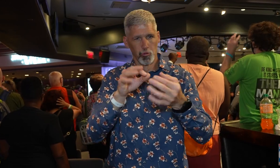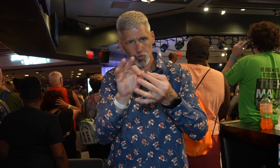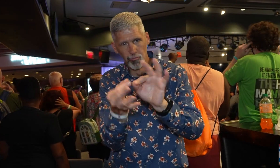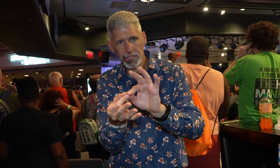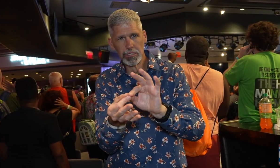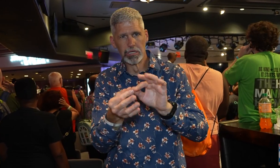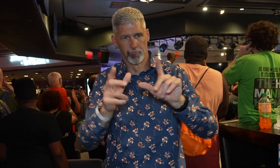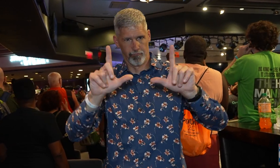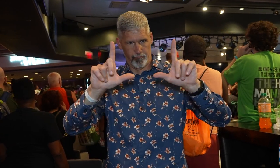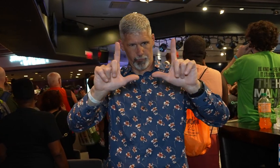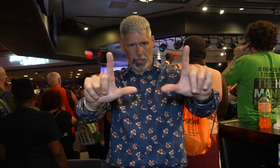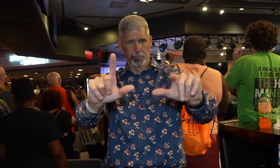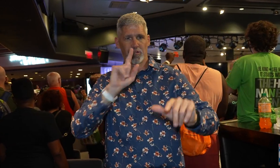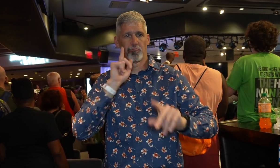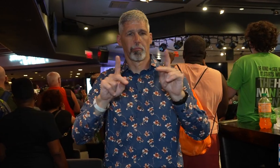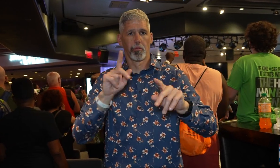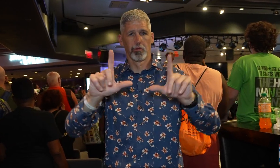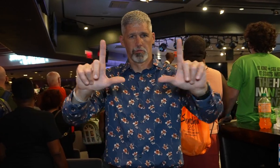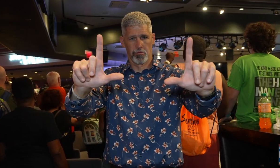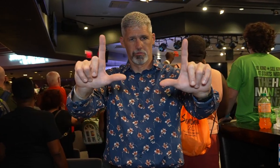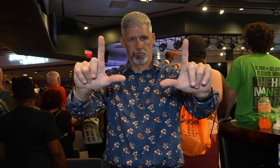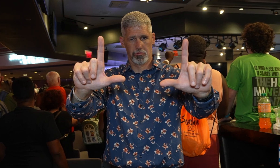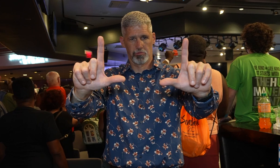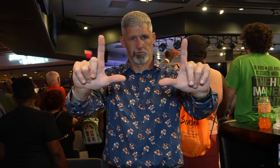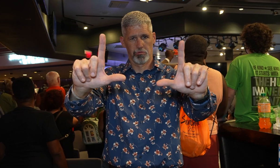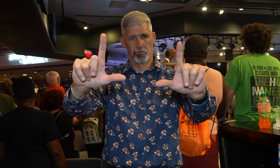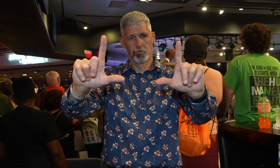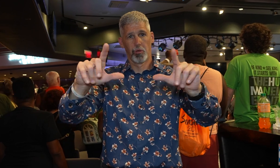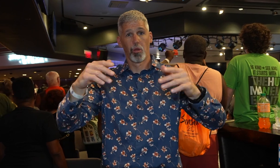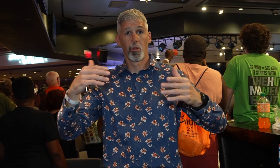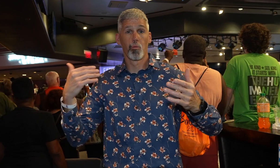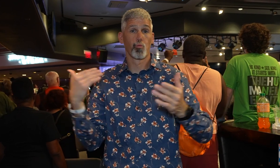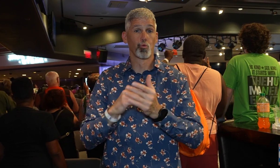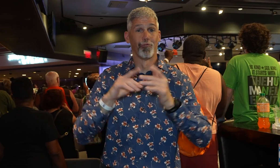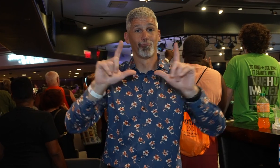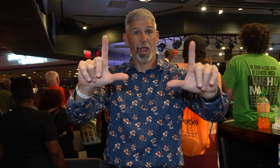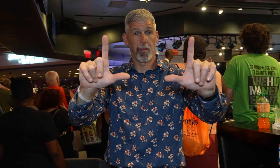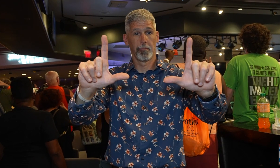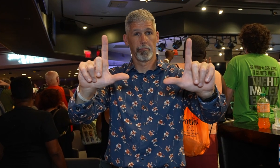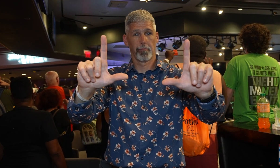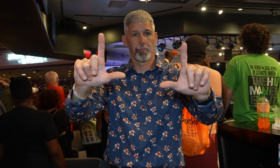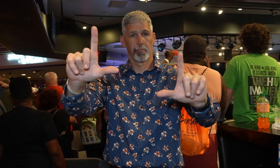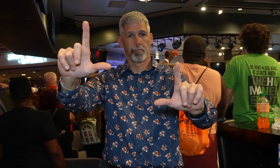how they interpret the frame of Deaf people. In the new frame,